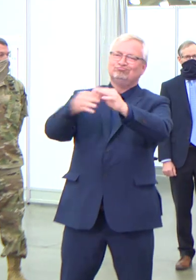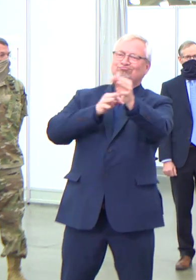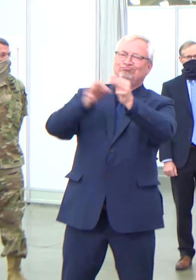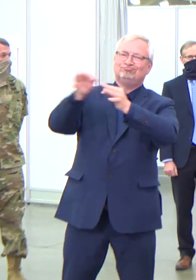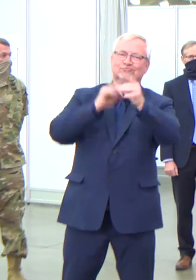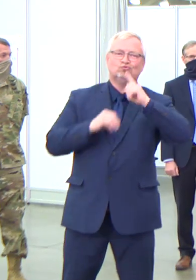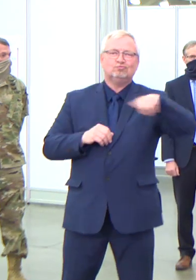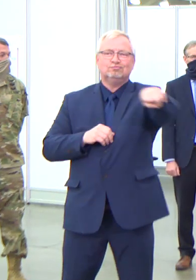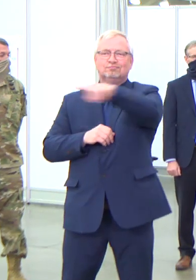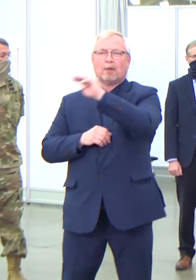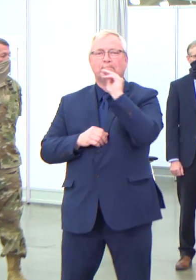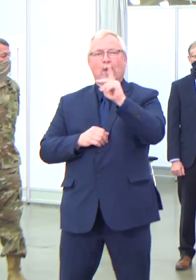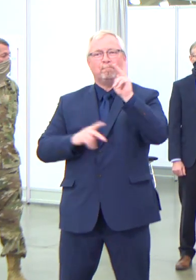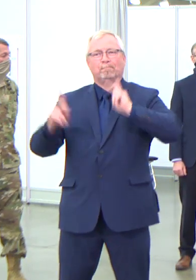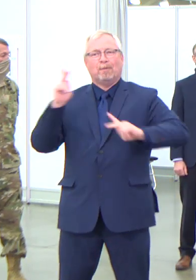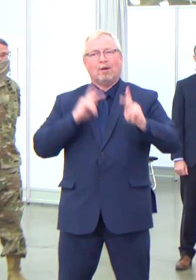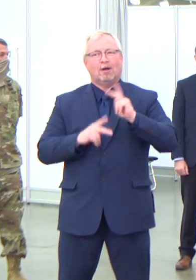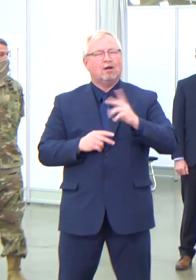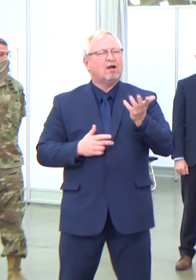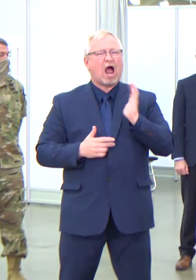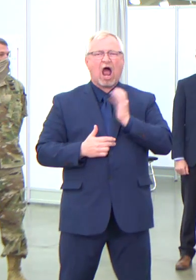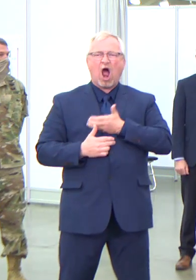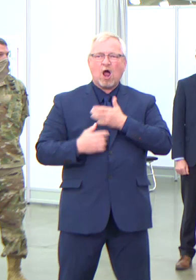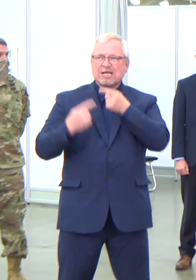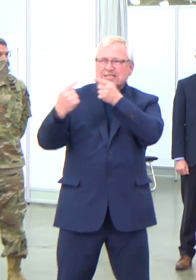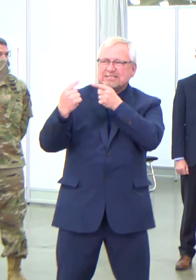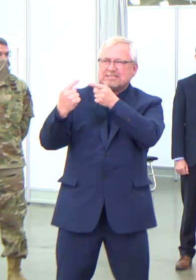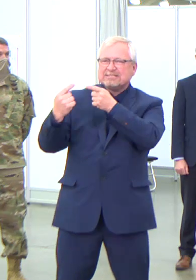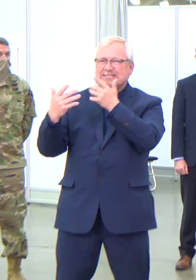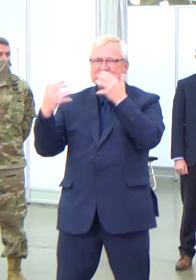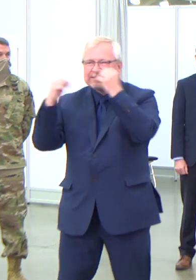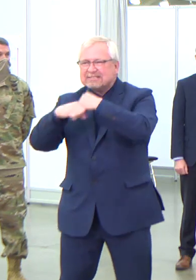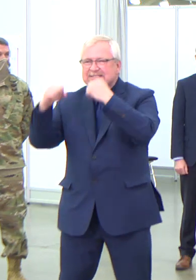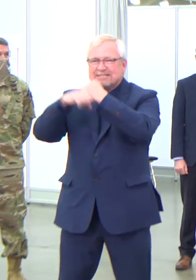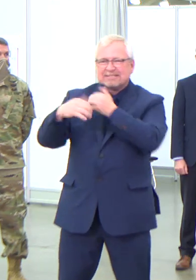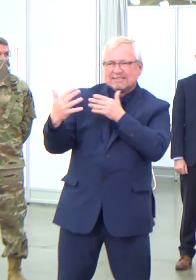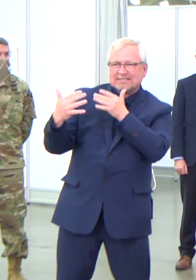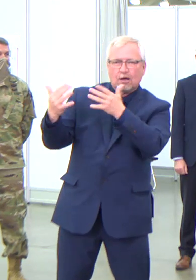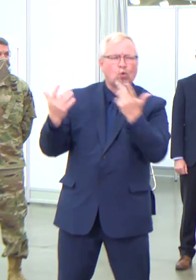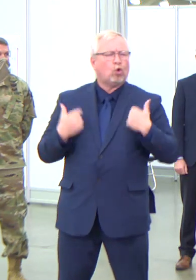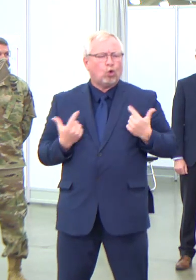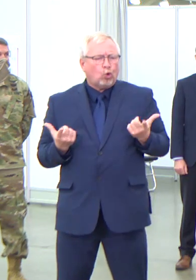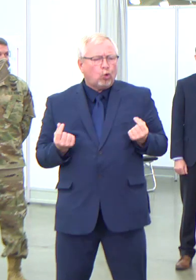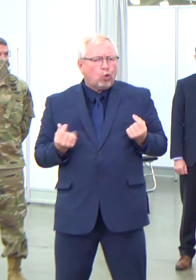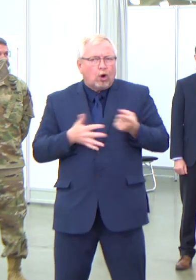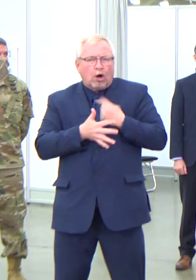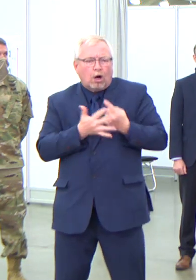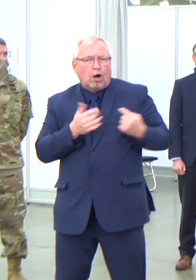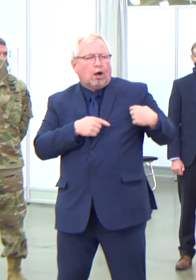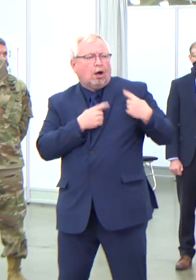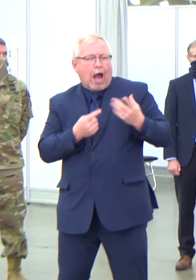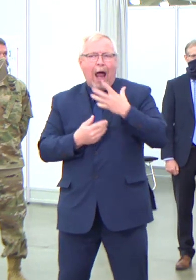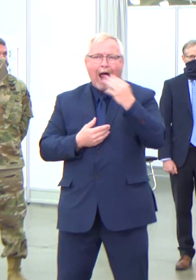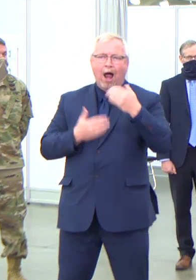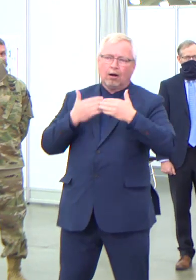talk directly with Marylanders about where we are in this fight right now, what we are doing, and what we must continue doing in order